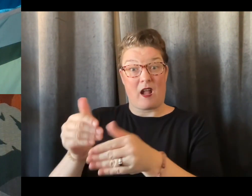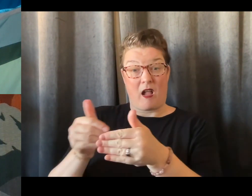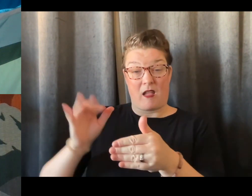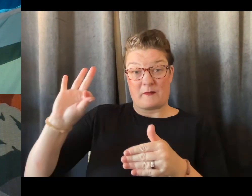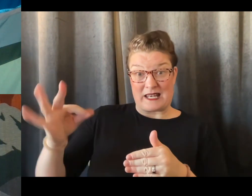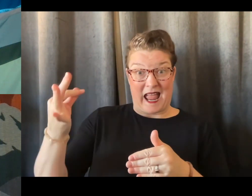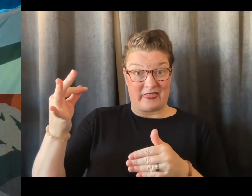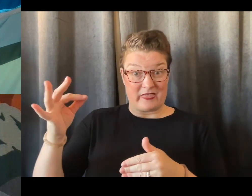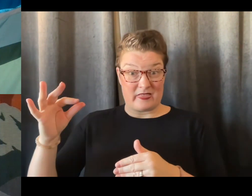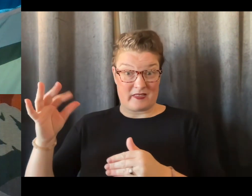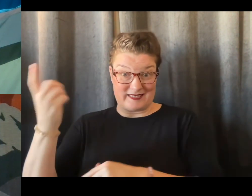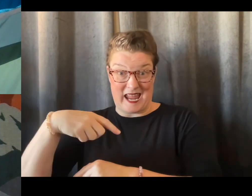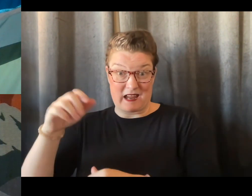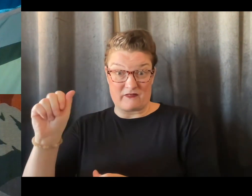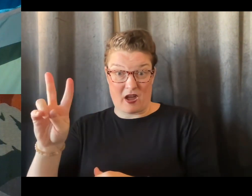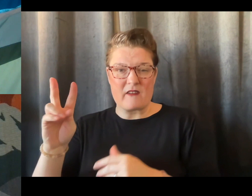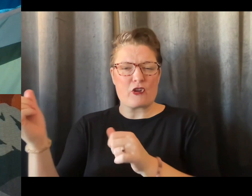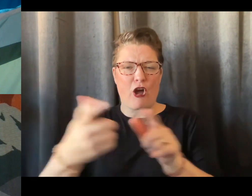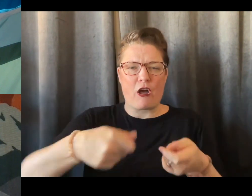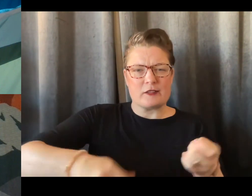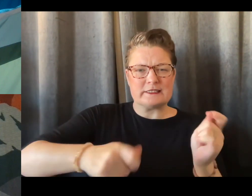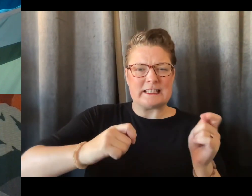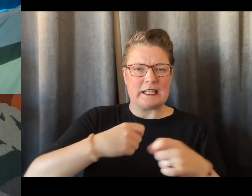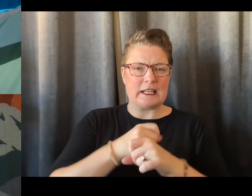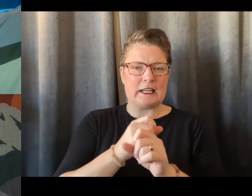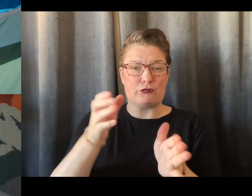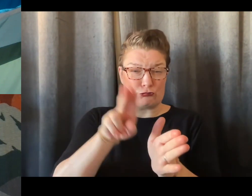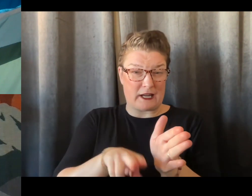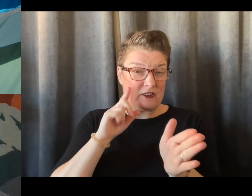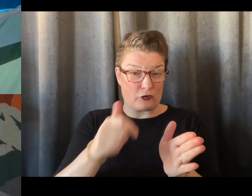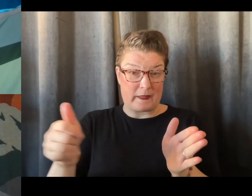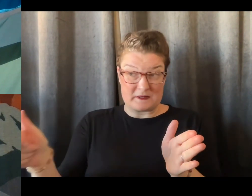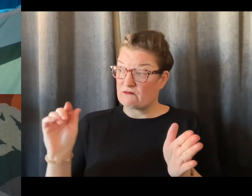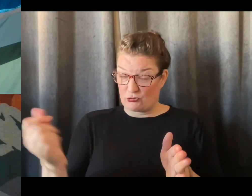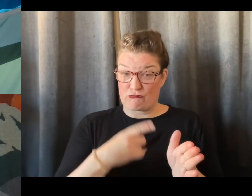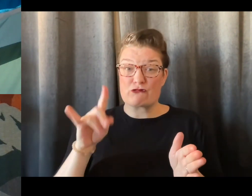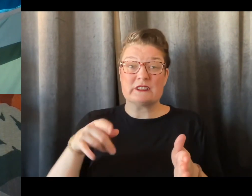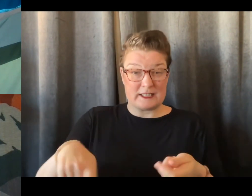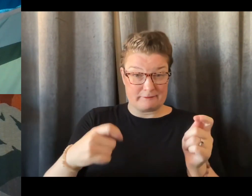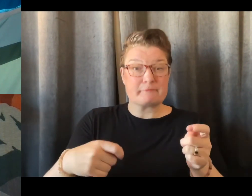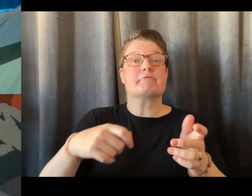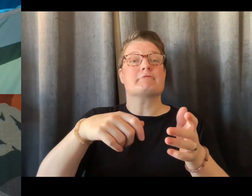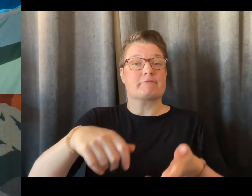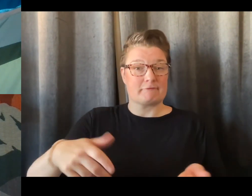for themselves and everyone dug a hole in the ground and then in the morning.